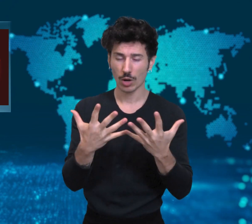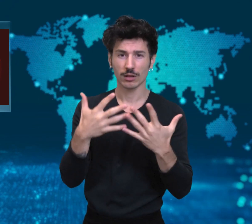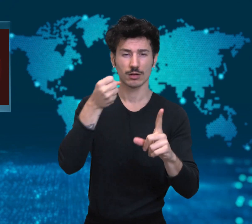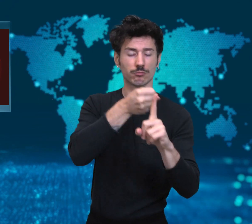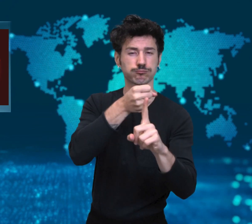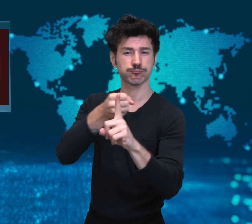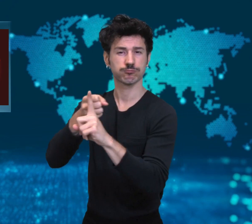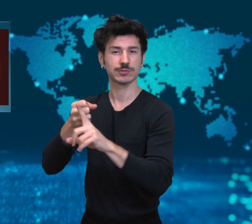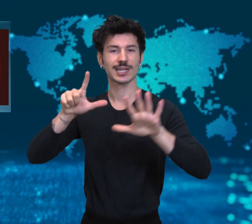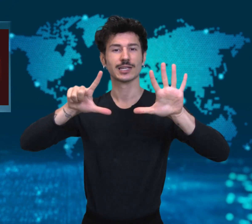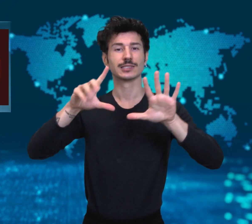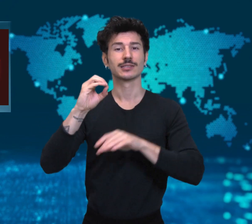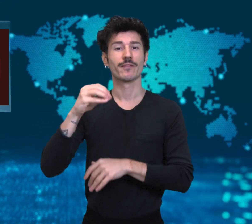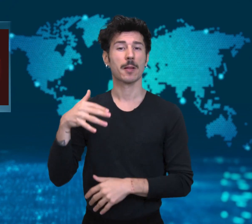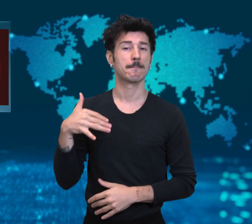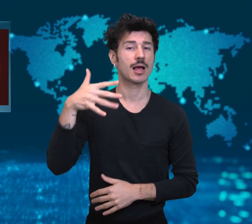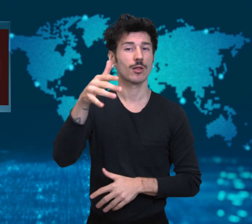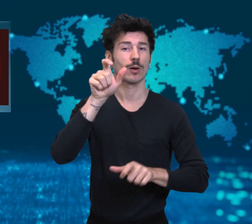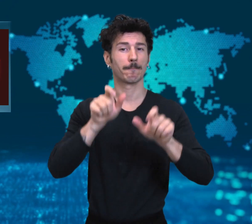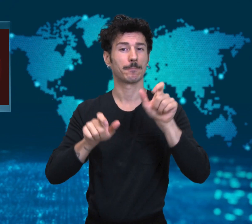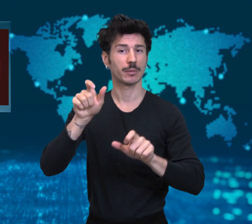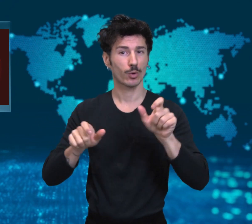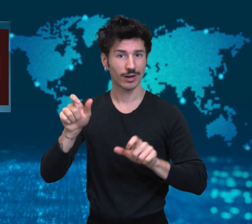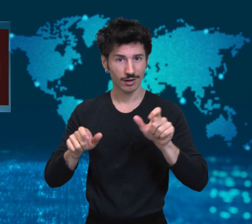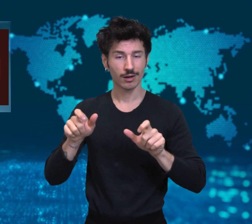killing around 400,000 people,